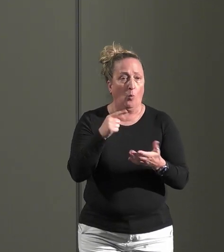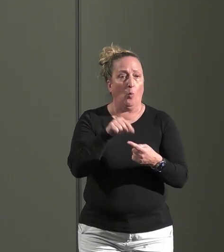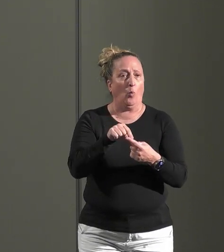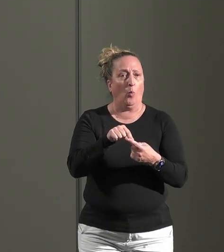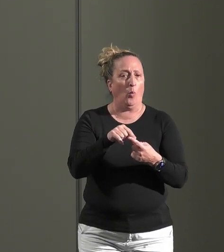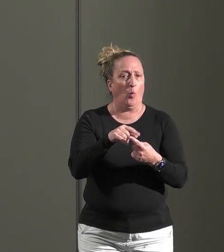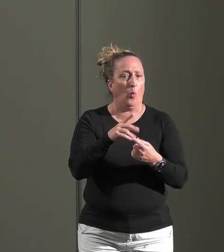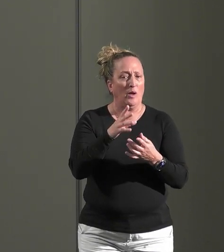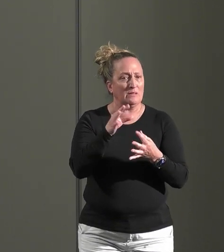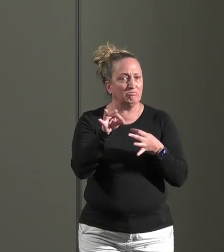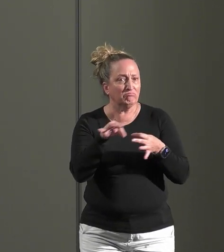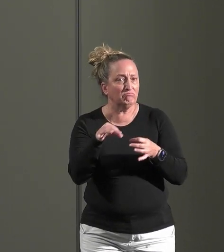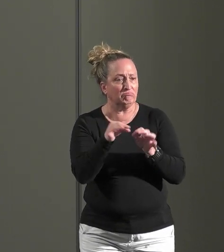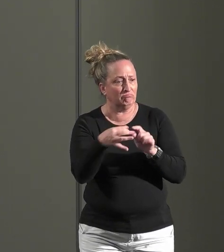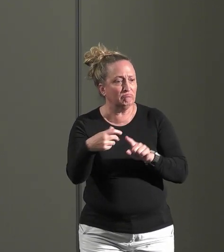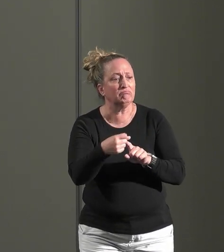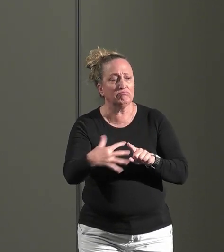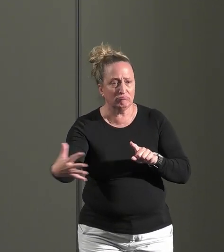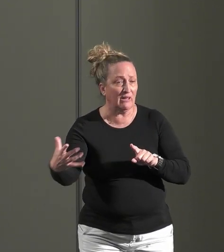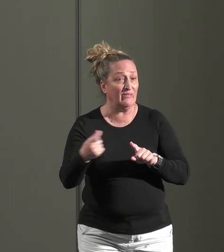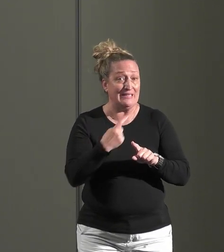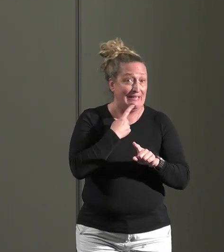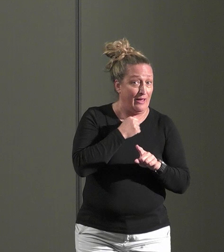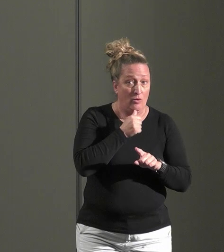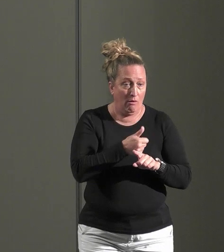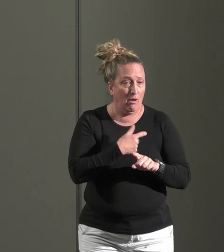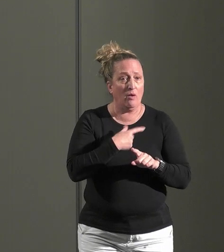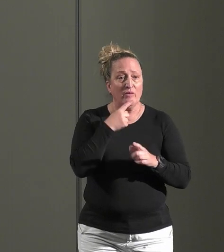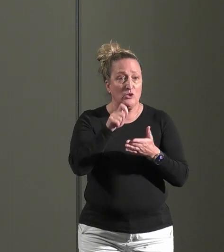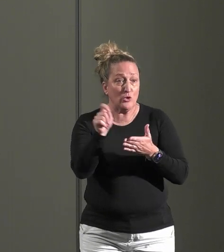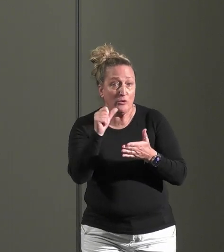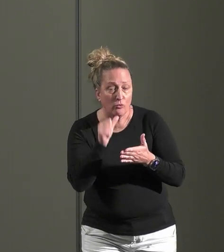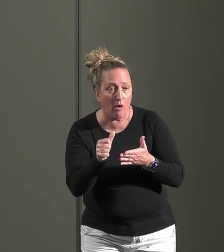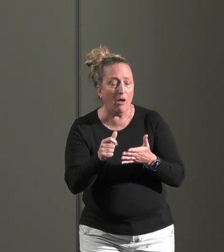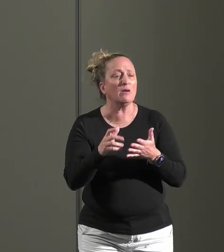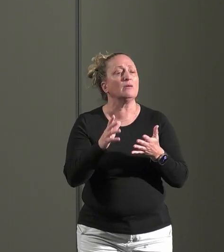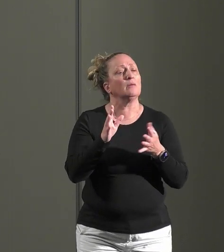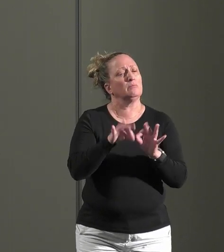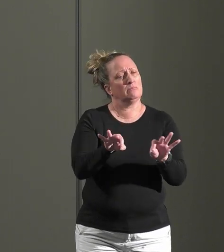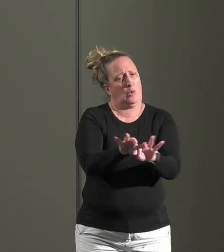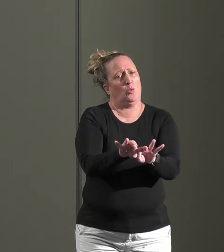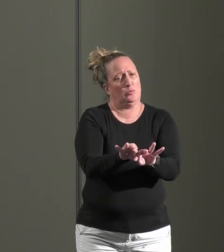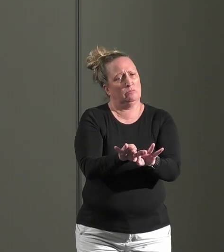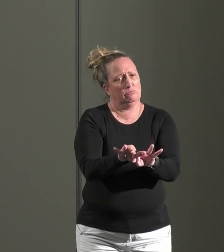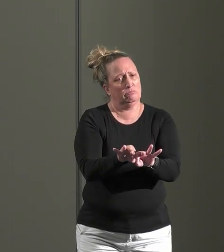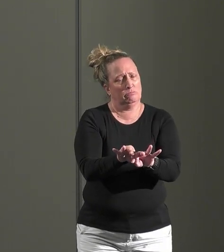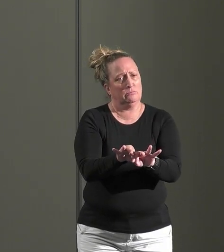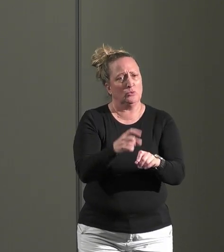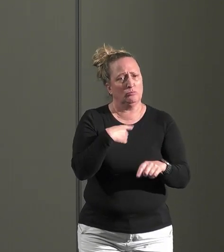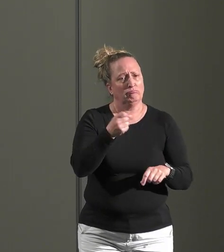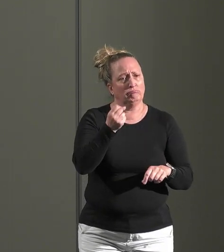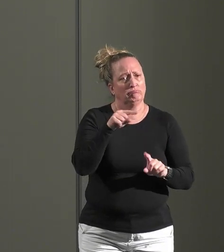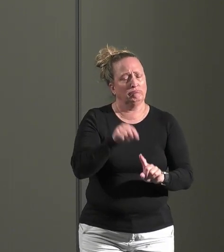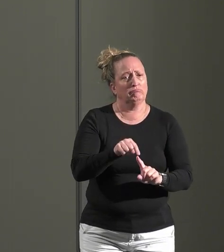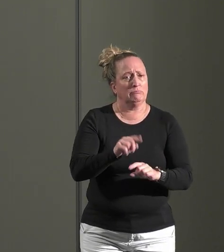information. It is the same or not. Or checked or not. Is critical to understand the user